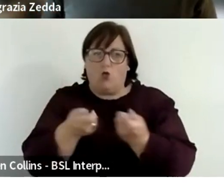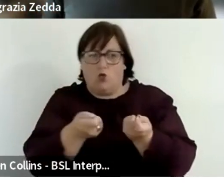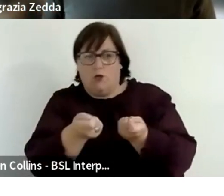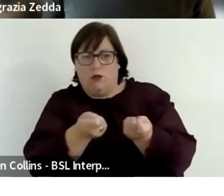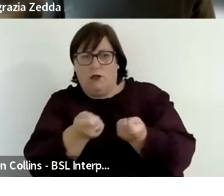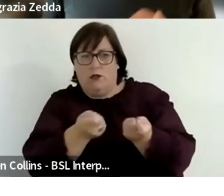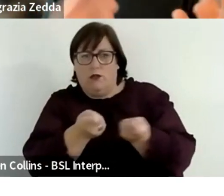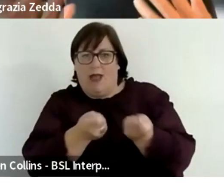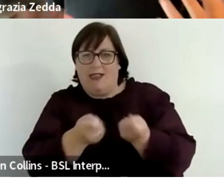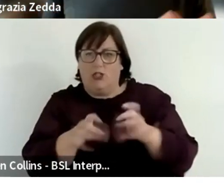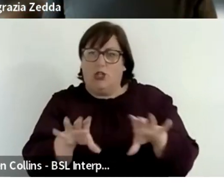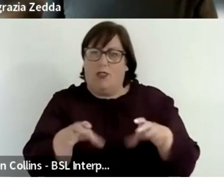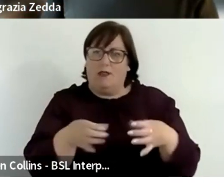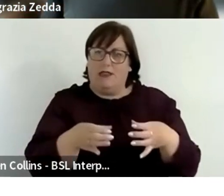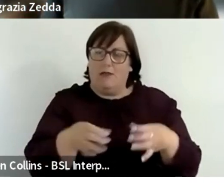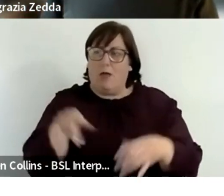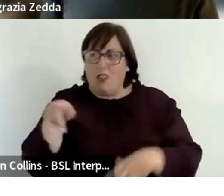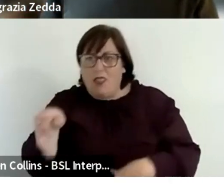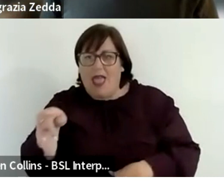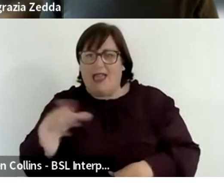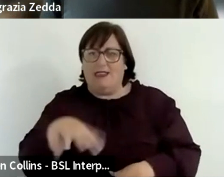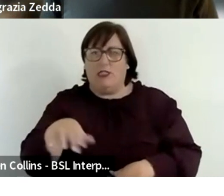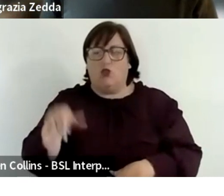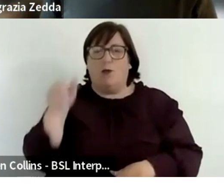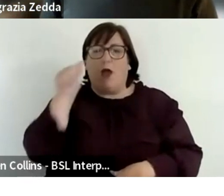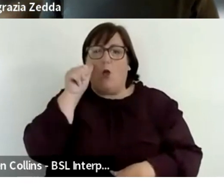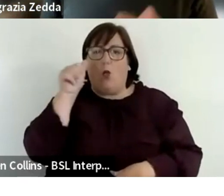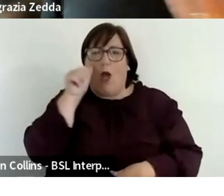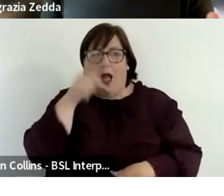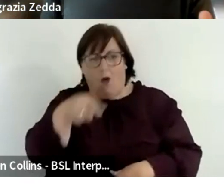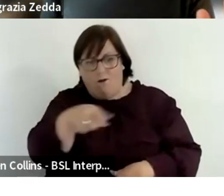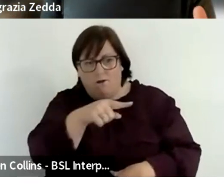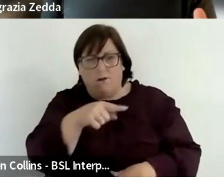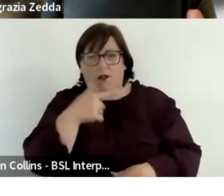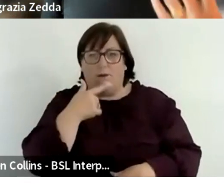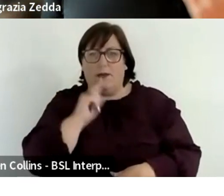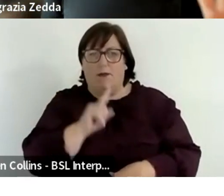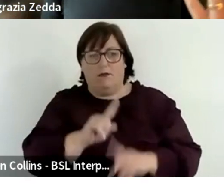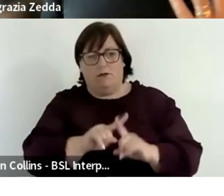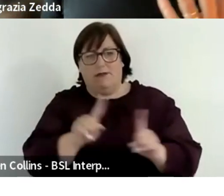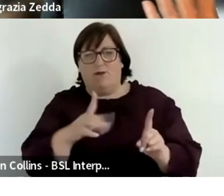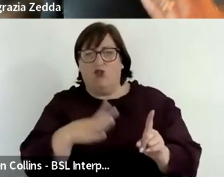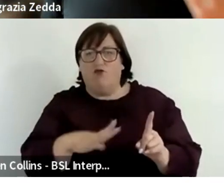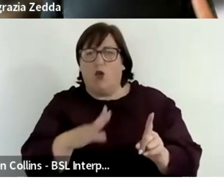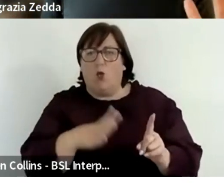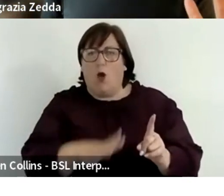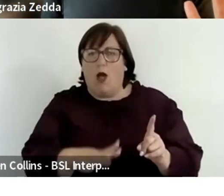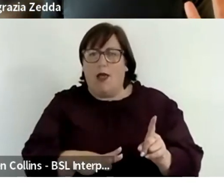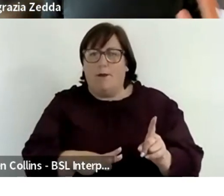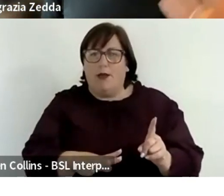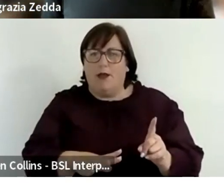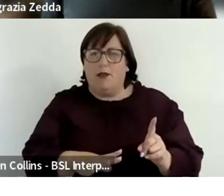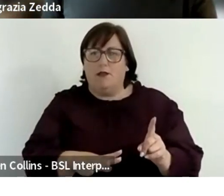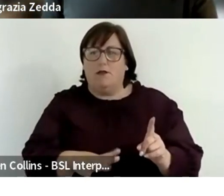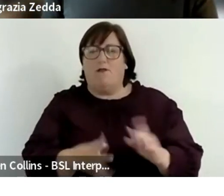The requirements people might have. You can have a team member who is a parent.